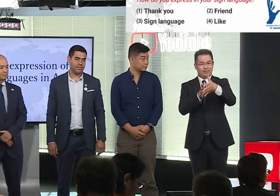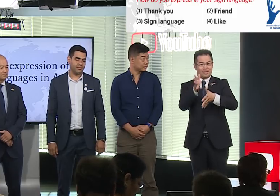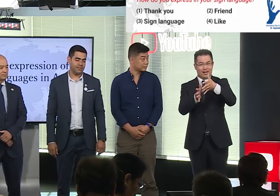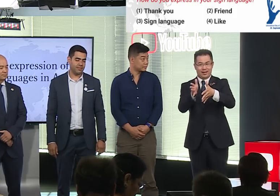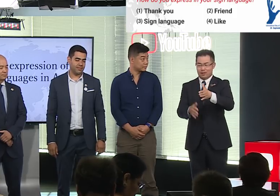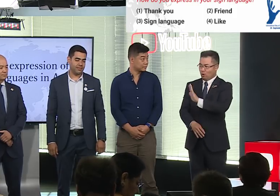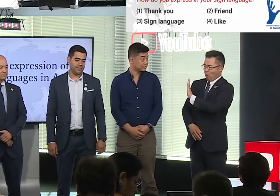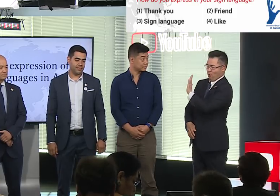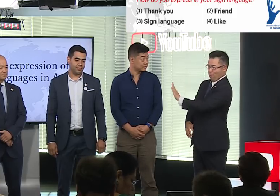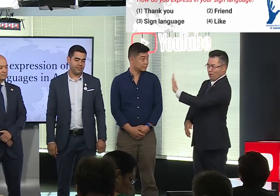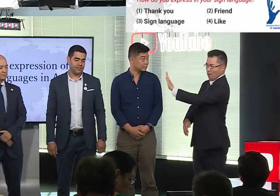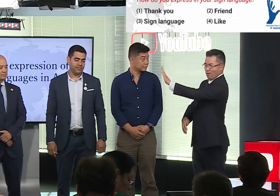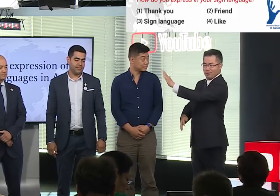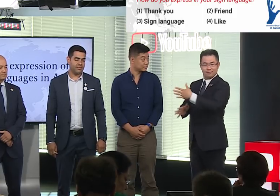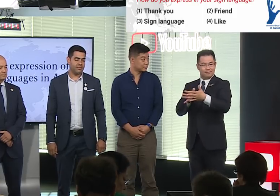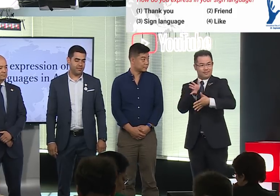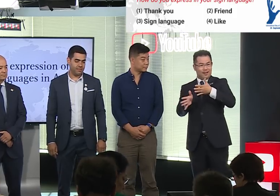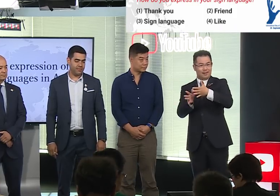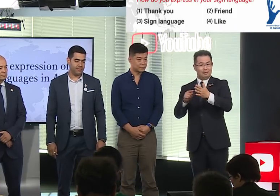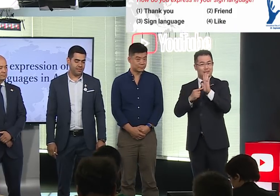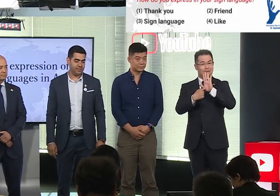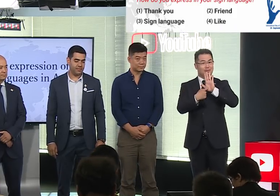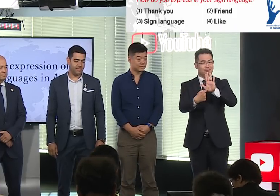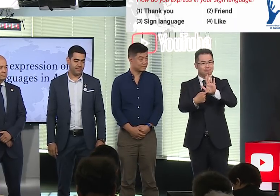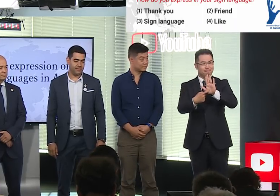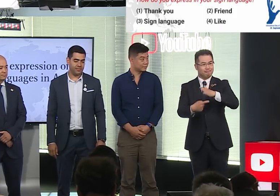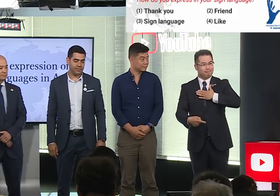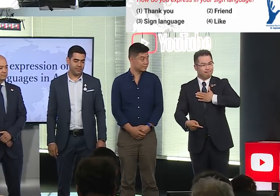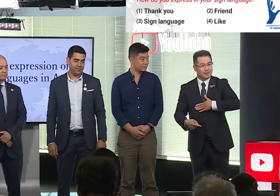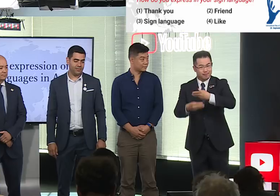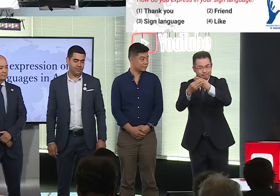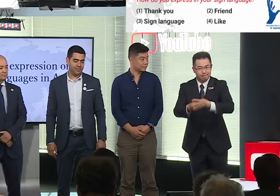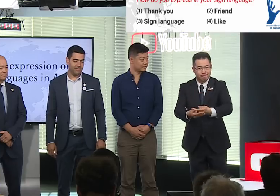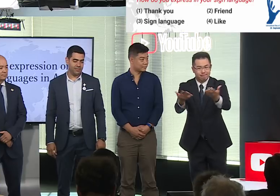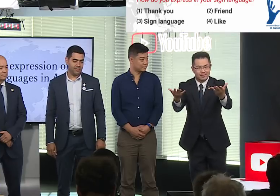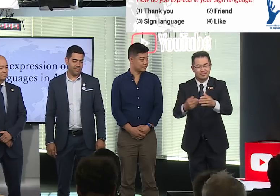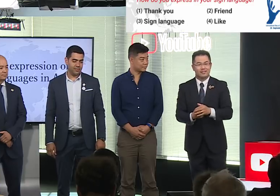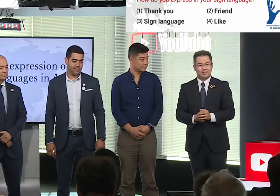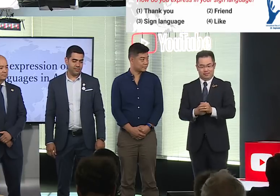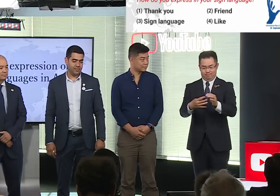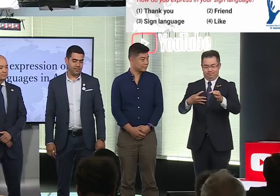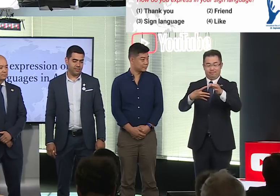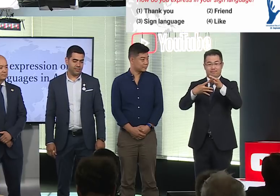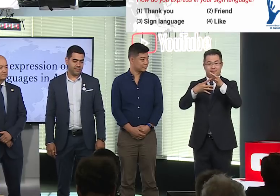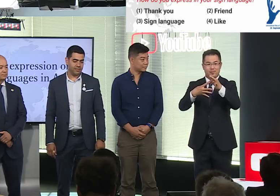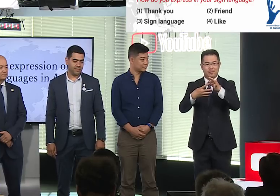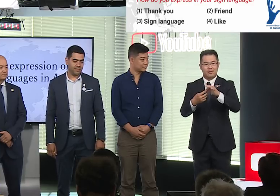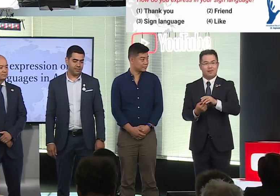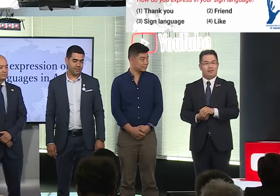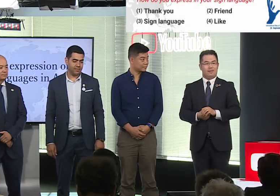Okay. So at this point we have different country representatives from the Deaf Associations. They are all